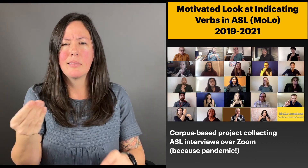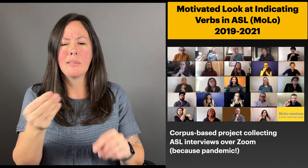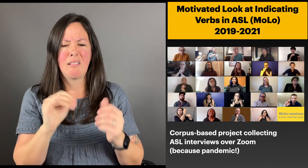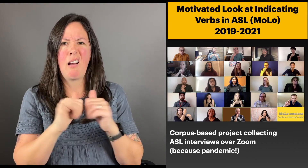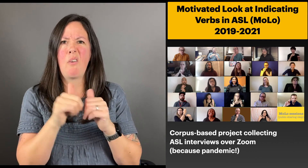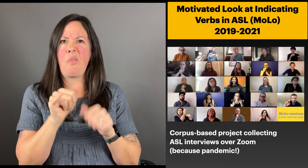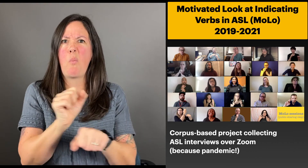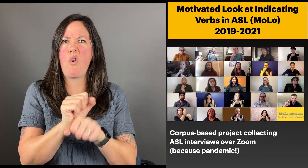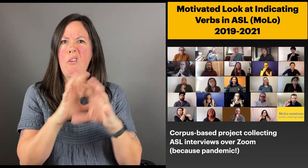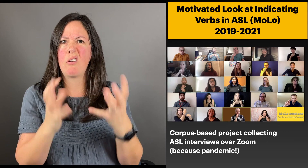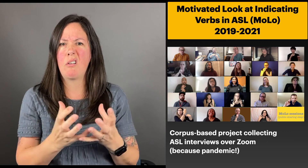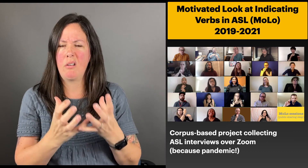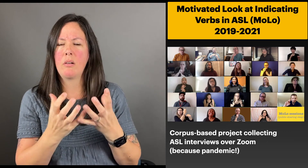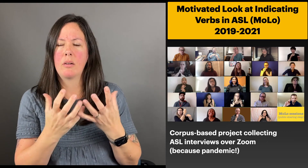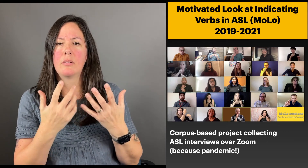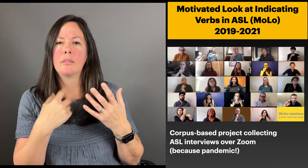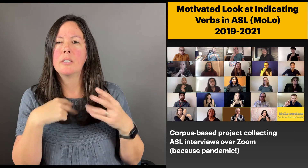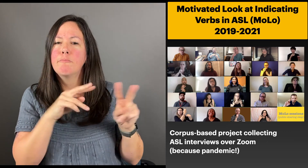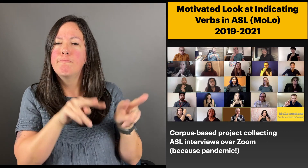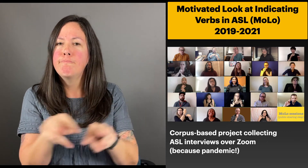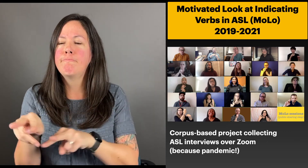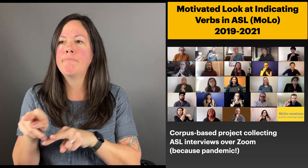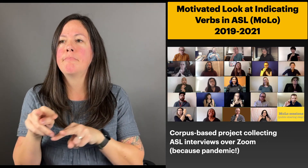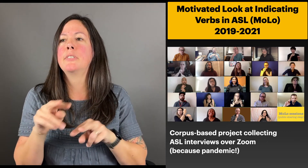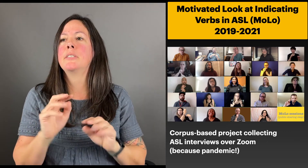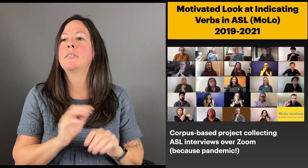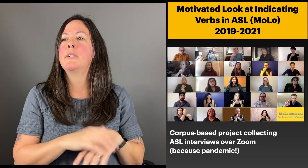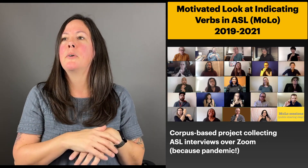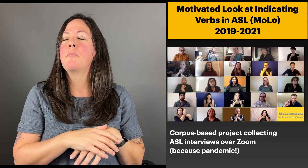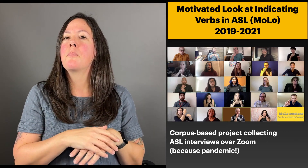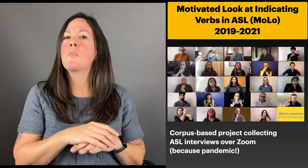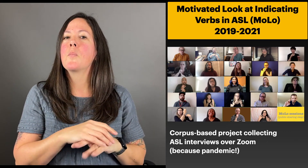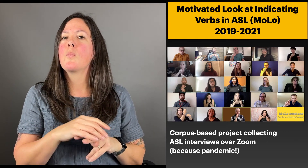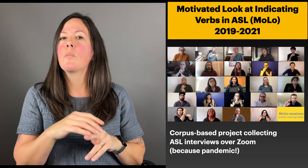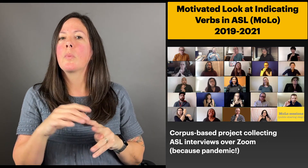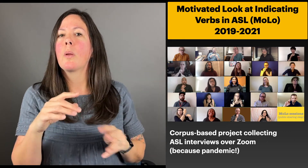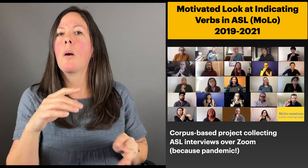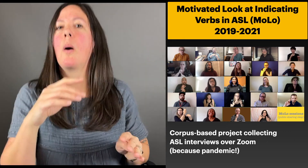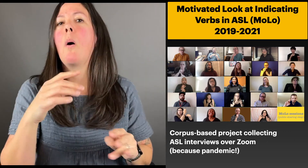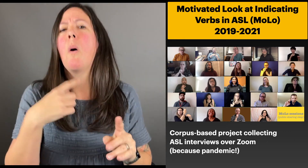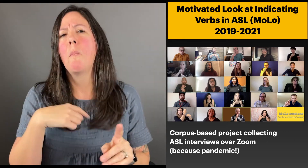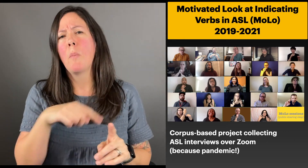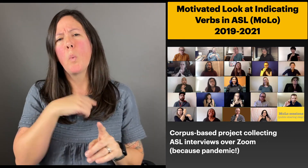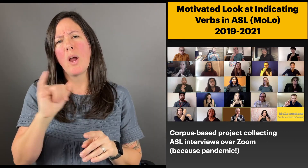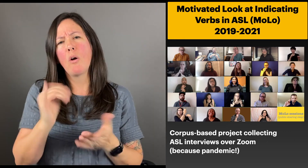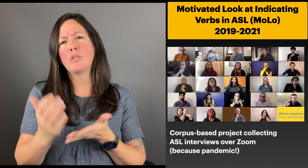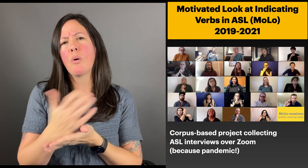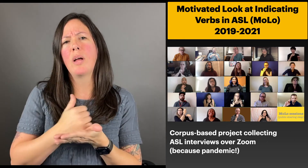to look at how indicating verbs including those that such as ask tell